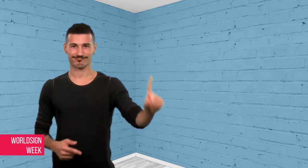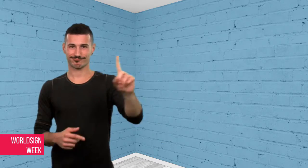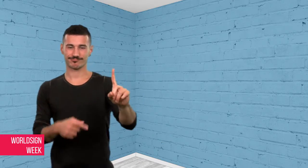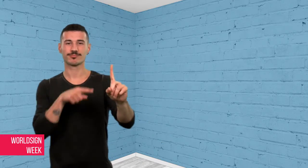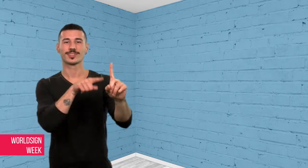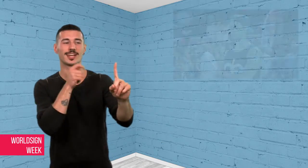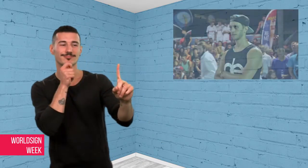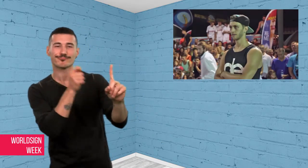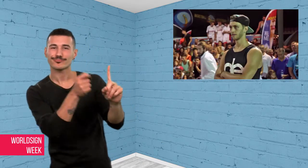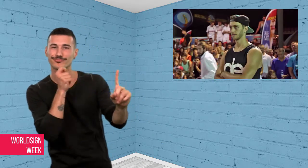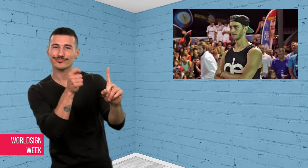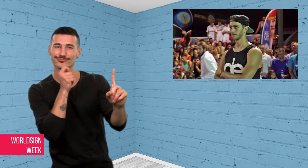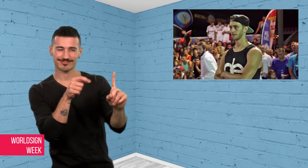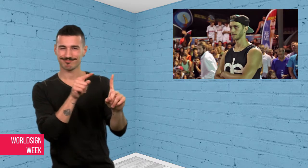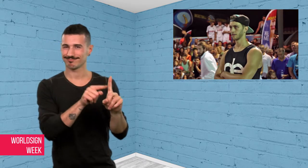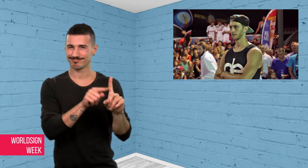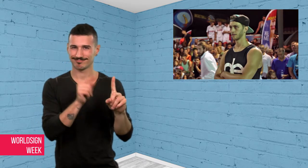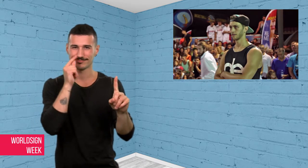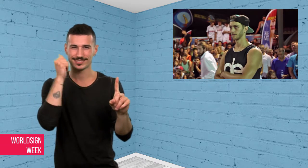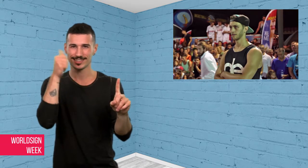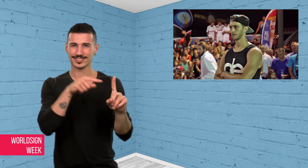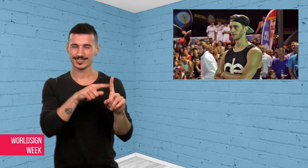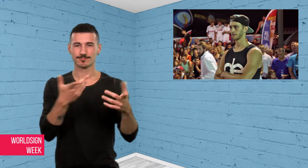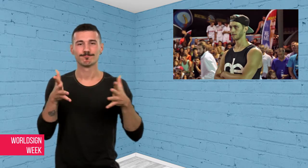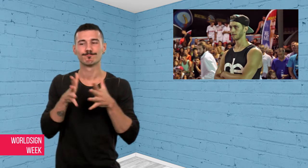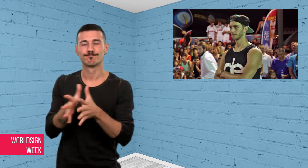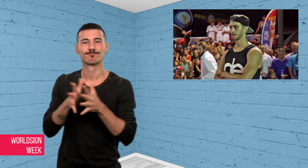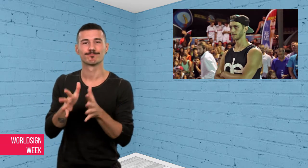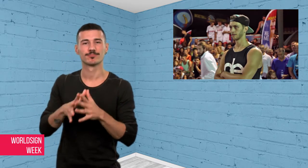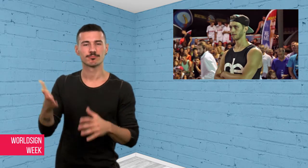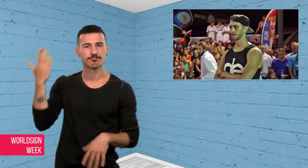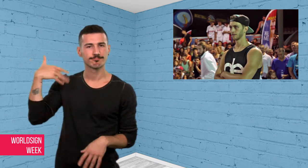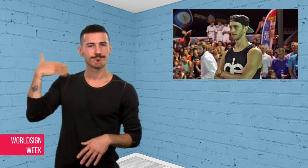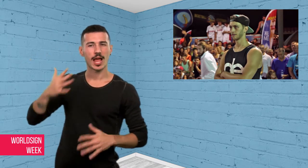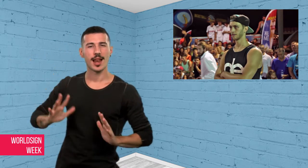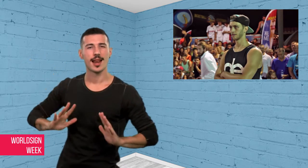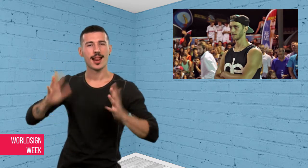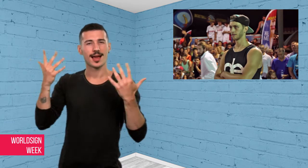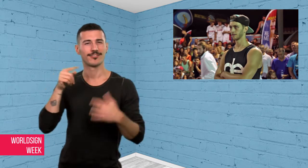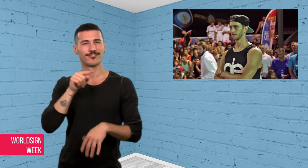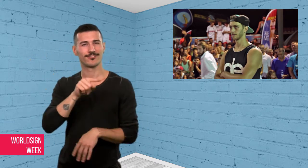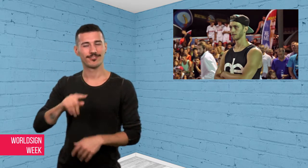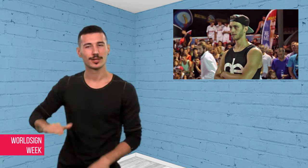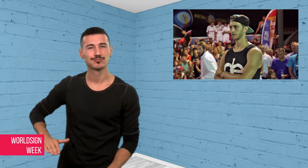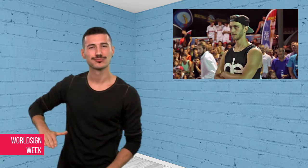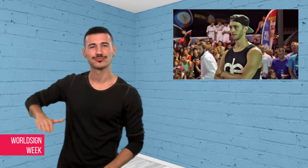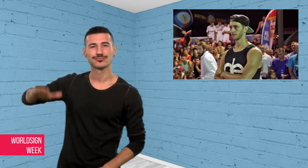In an interview he said he was obsessed